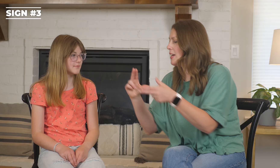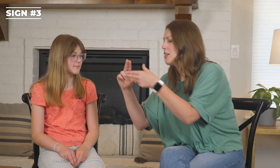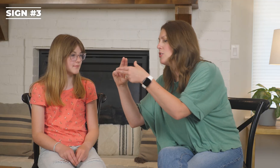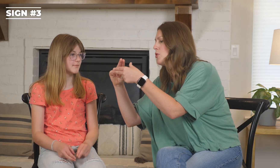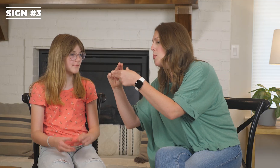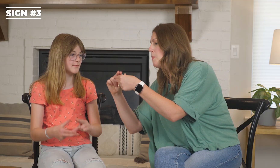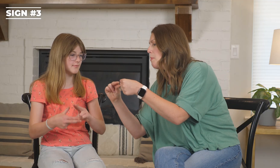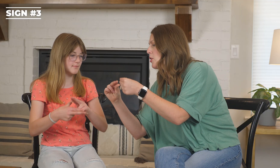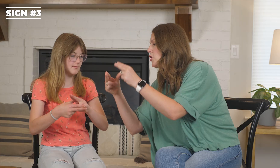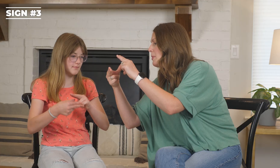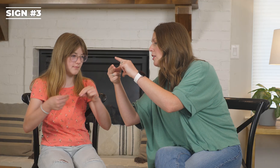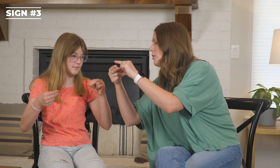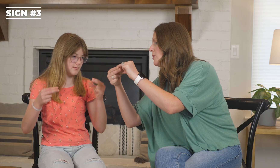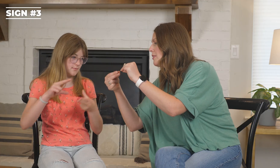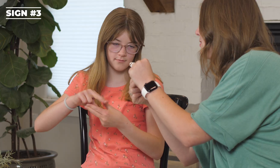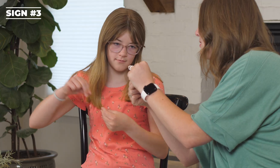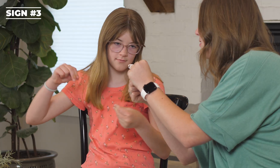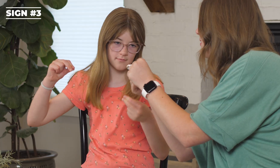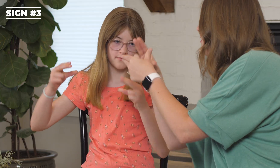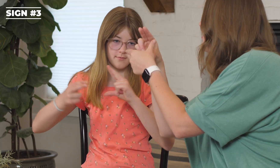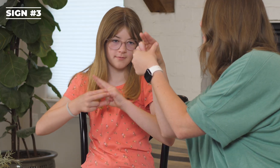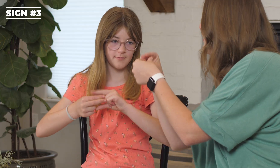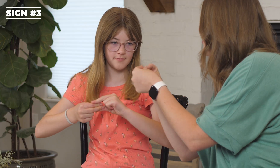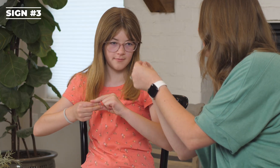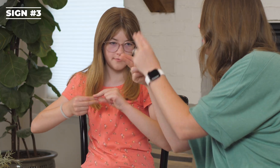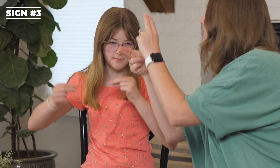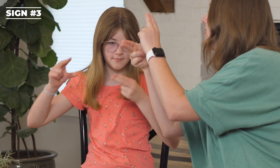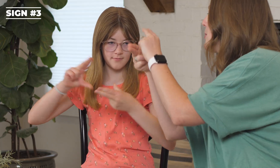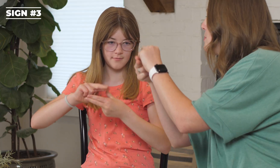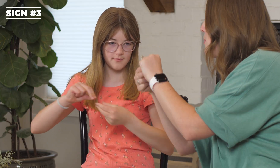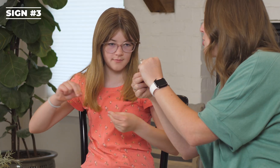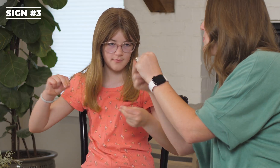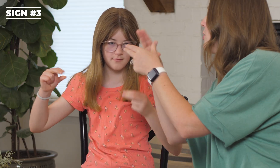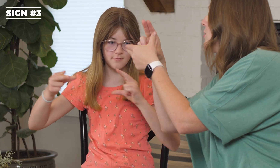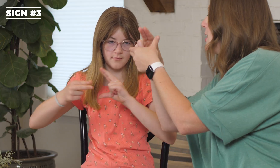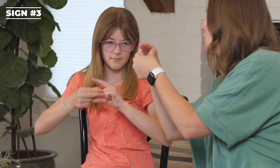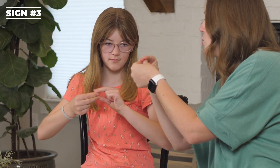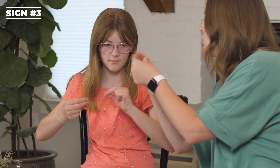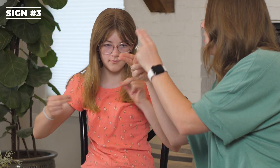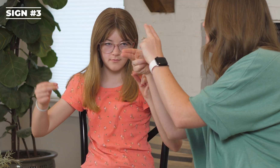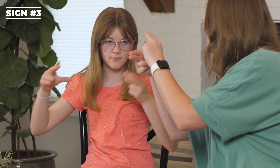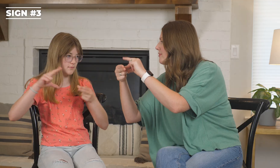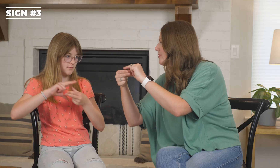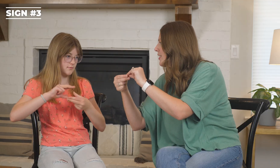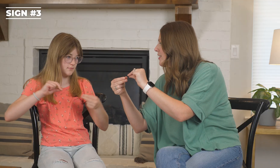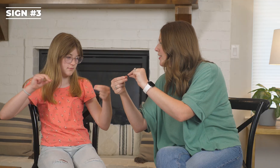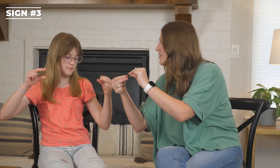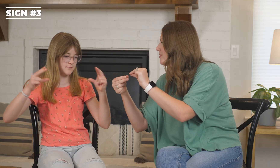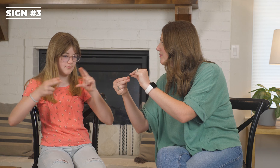Can you do marshmallow? Right. Marshmallow. Like squishing it. Very good.